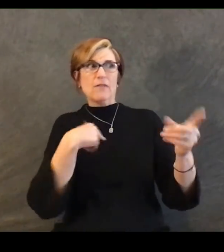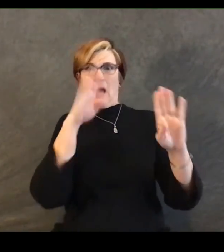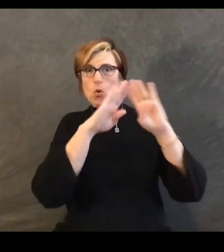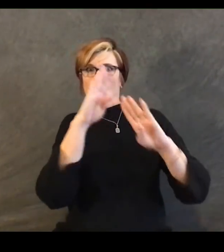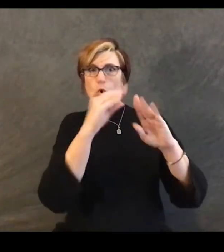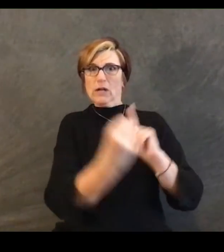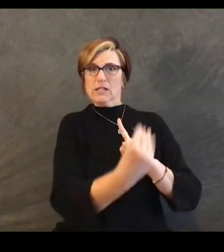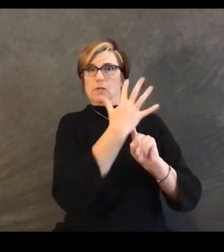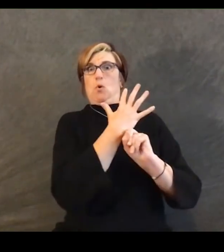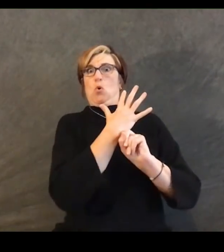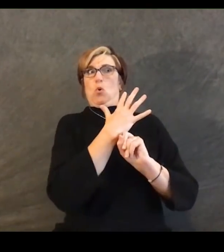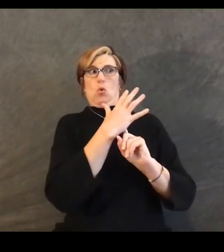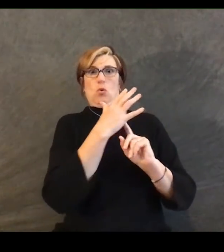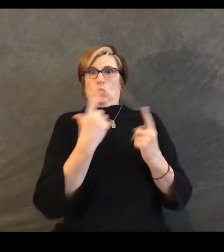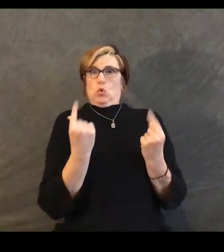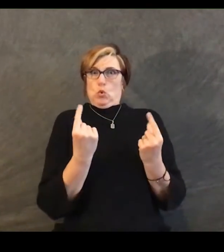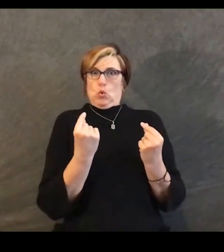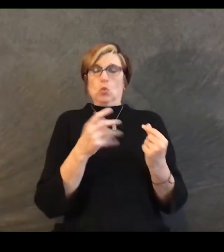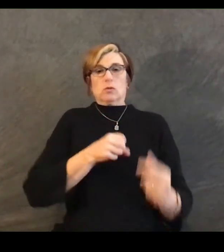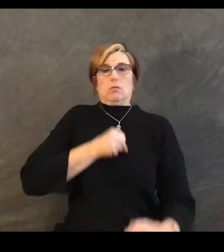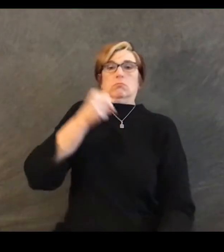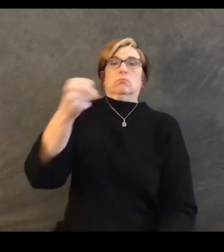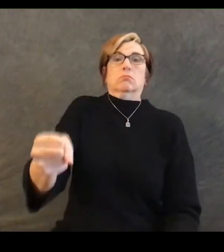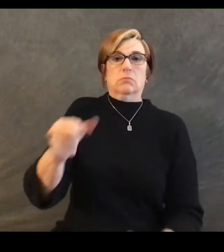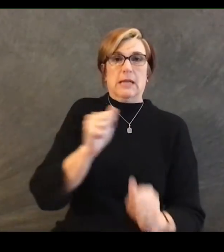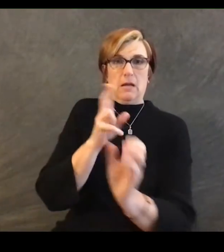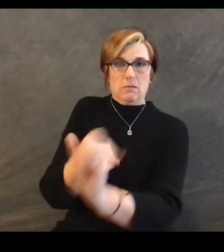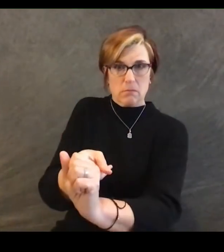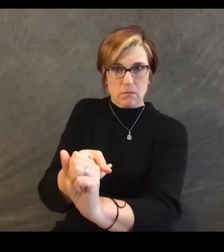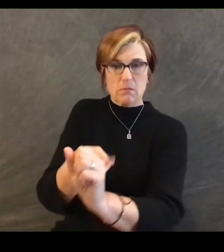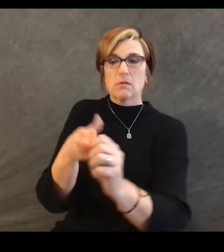have the authority to create special areas for mothers to deliver their